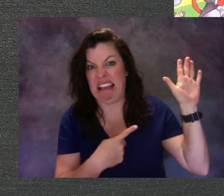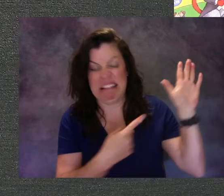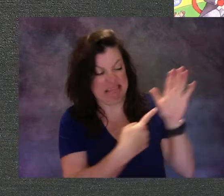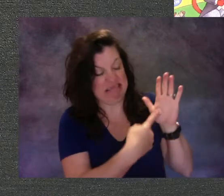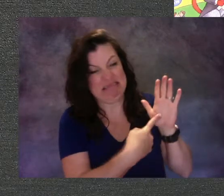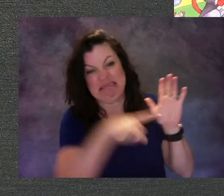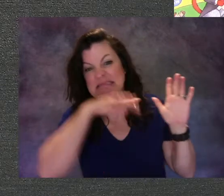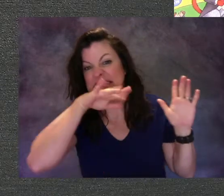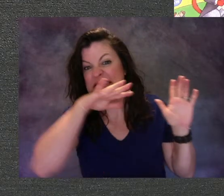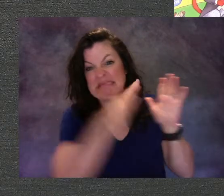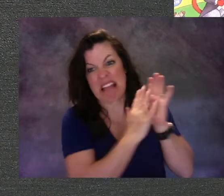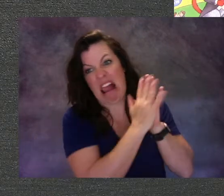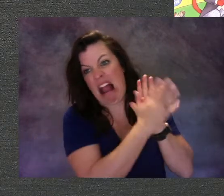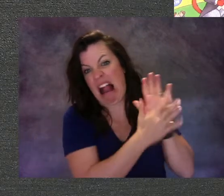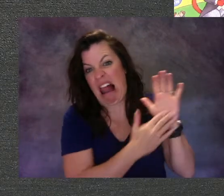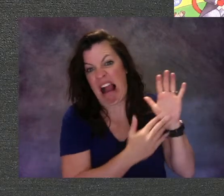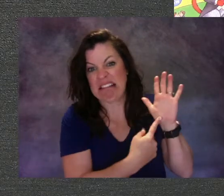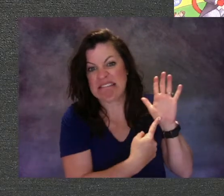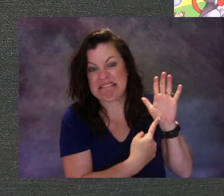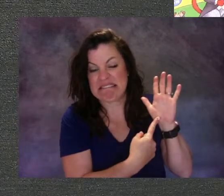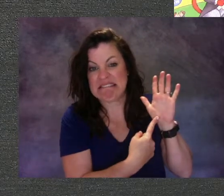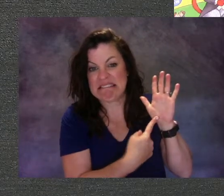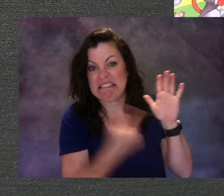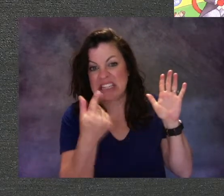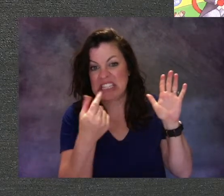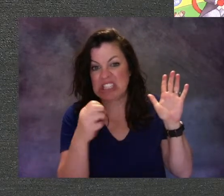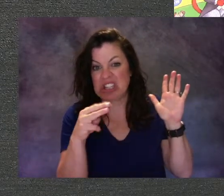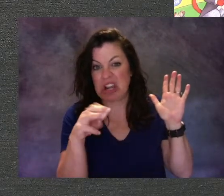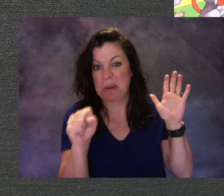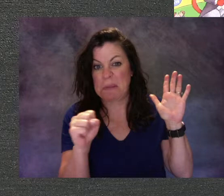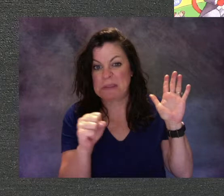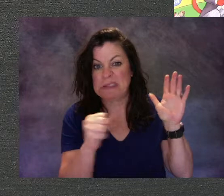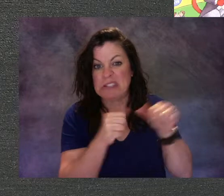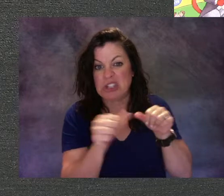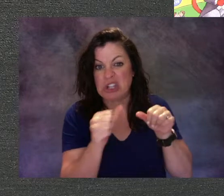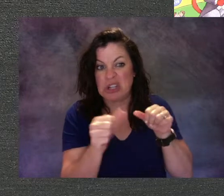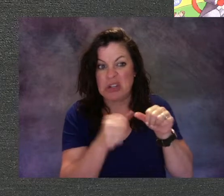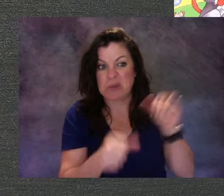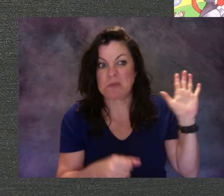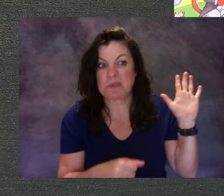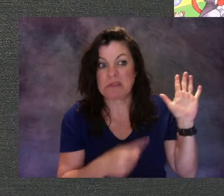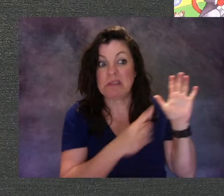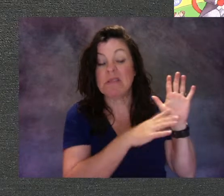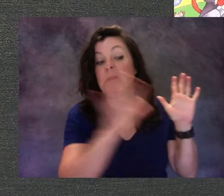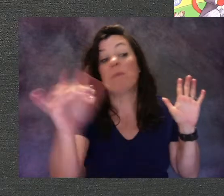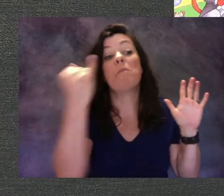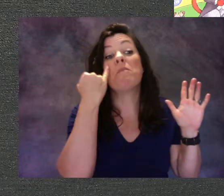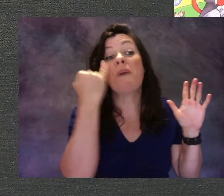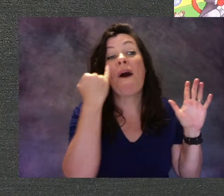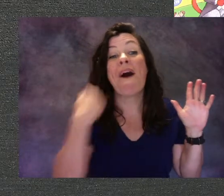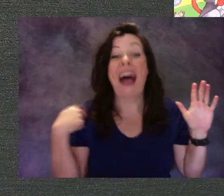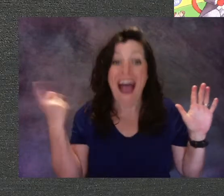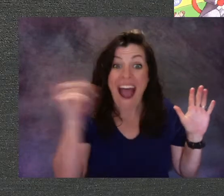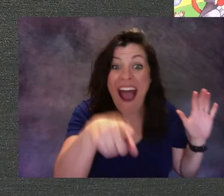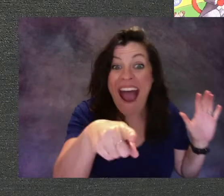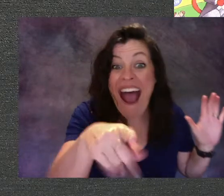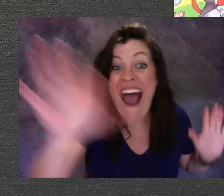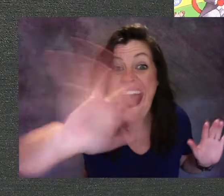Do you see the glitter all over my hands? And I'm gonna go up and I'm gonna pretend like I'm gonna shake somebody's hand,